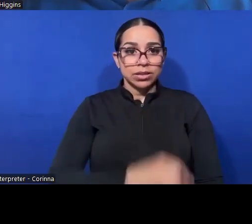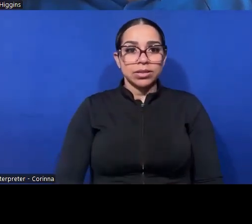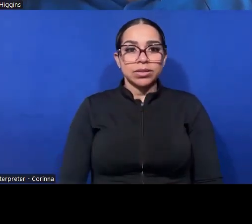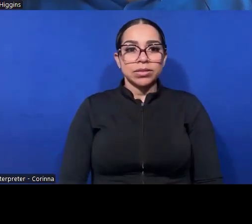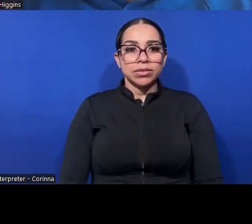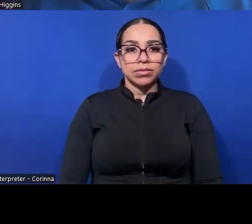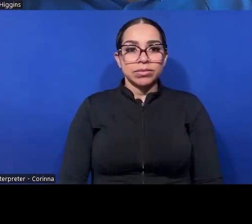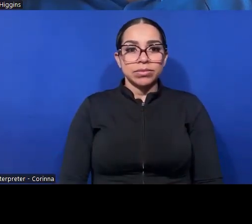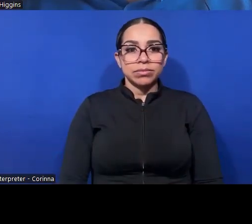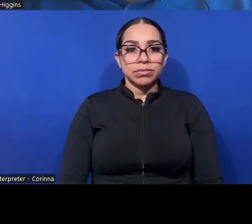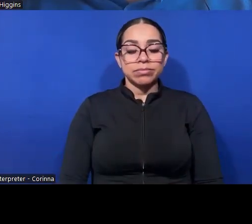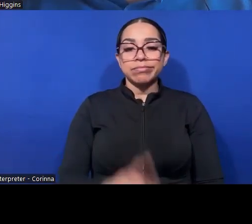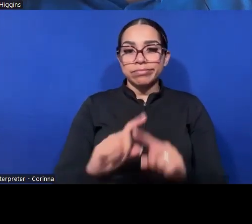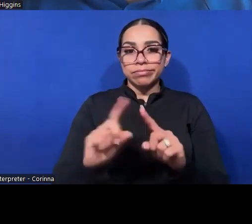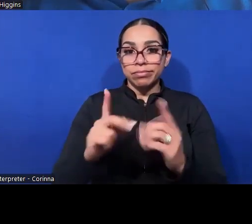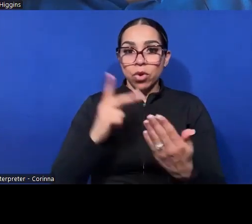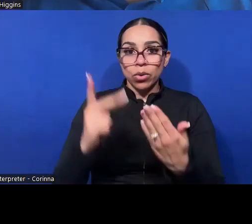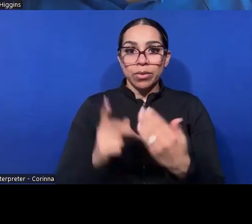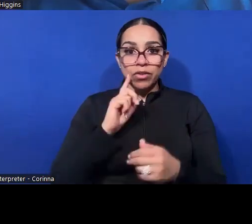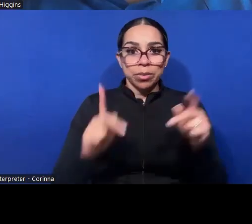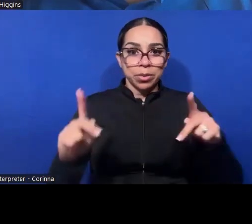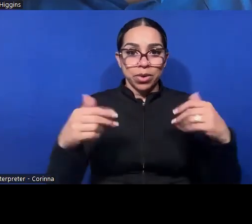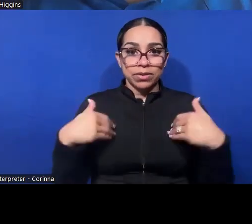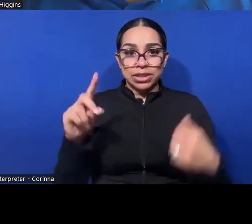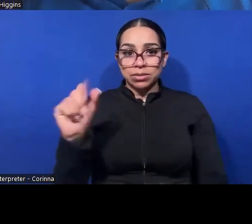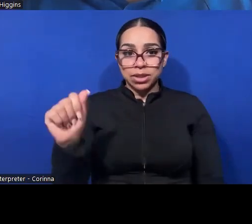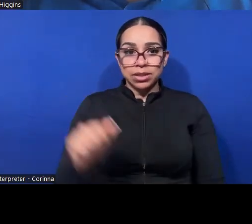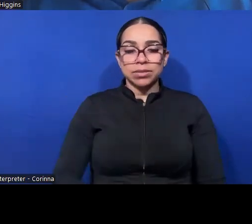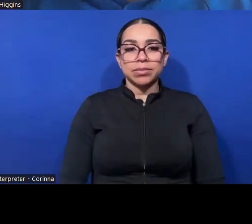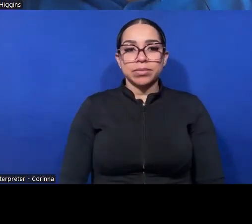Medi-Cal programs for persons with disabilities.